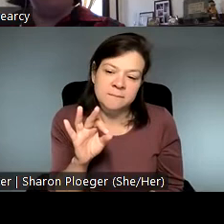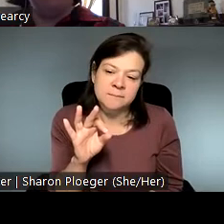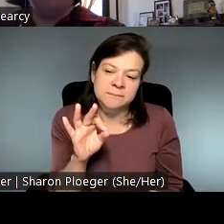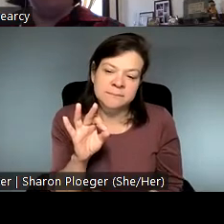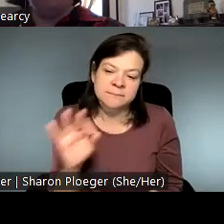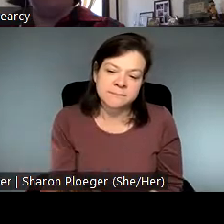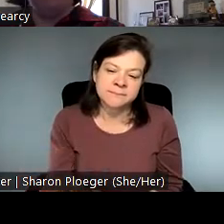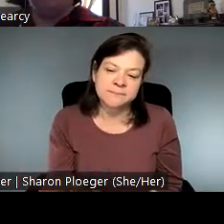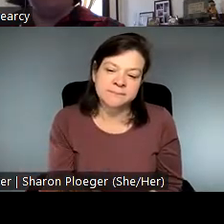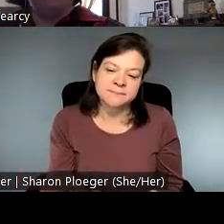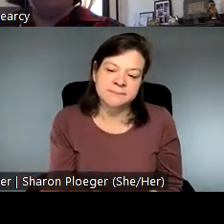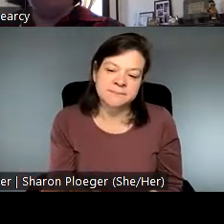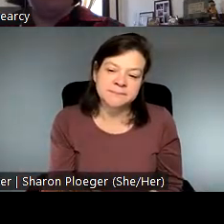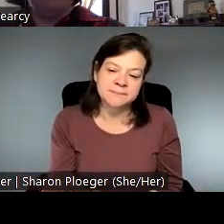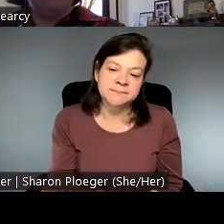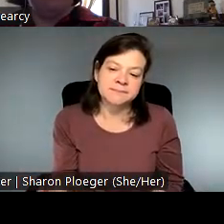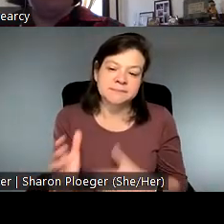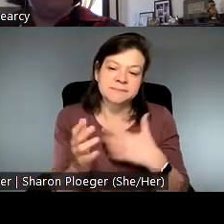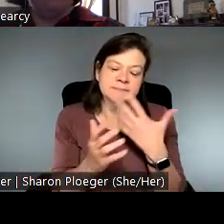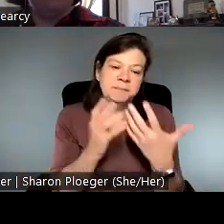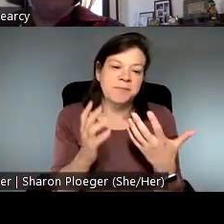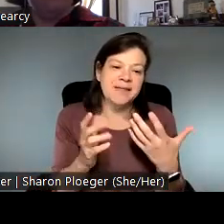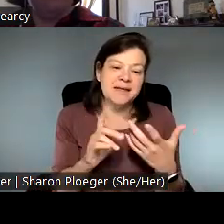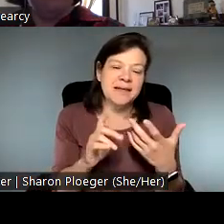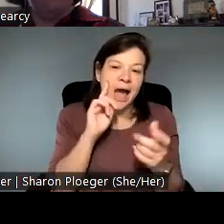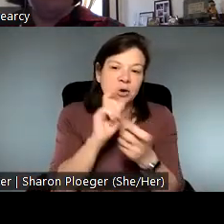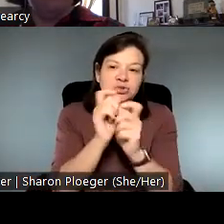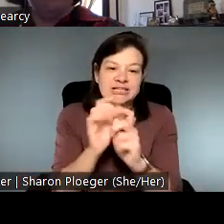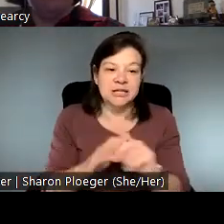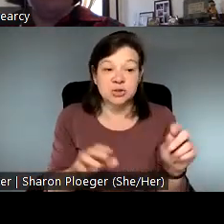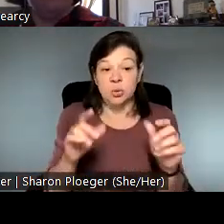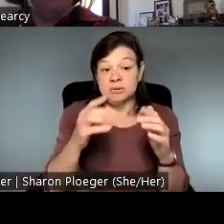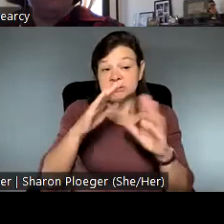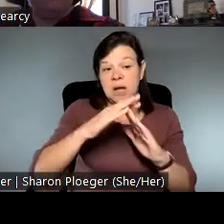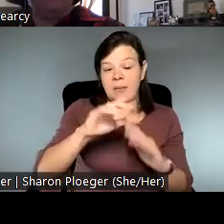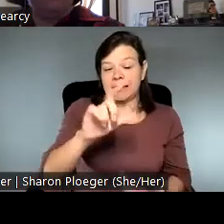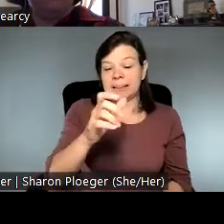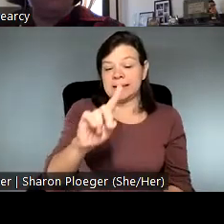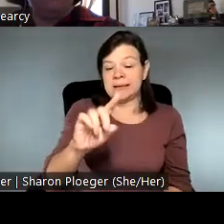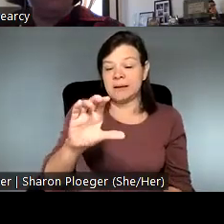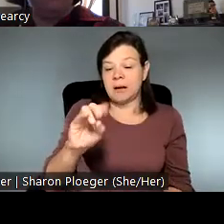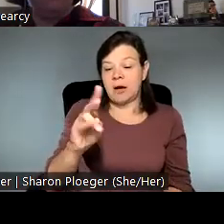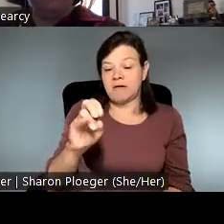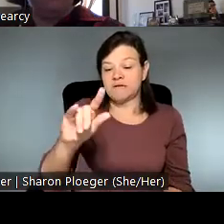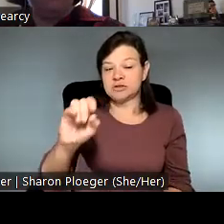of your text. So if I go and highlight the first thing, LEAD Conference 2022. I'm gonna go into this menu